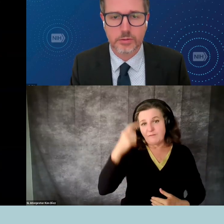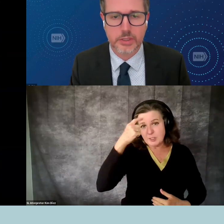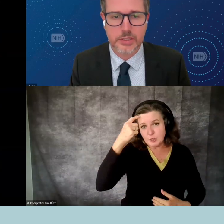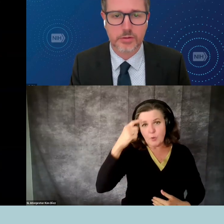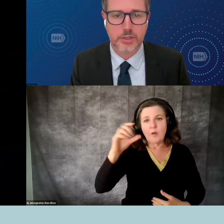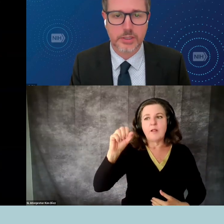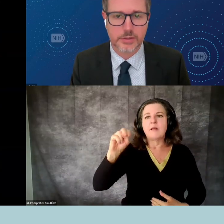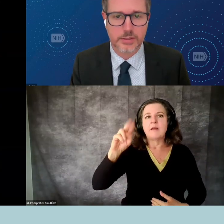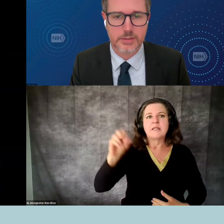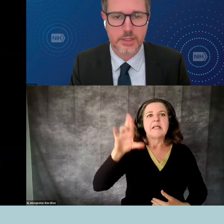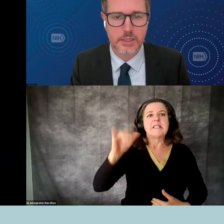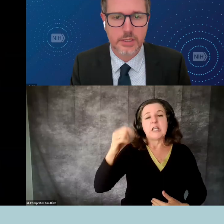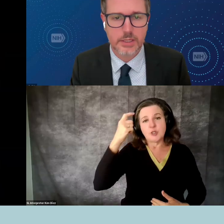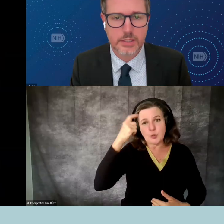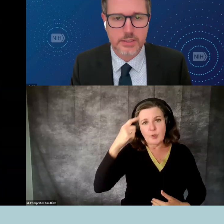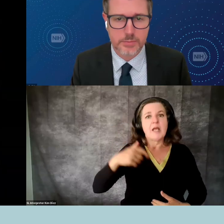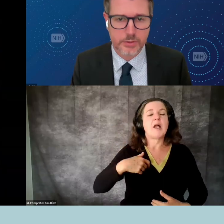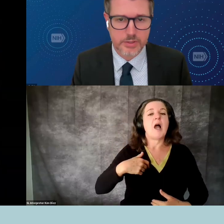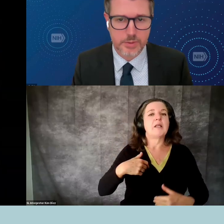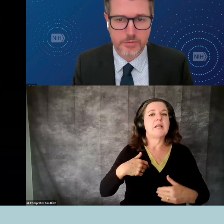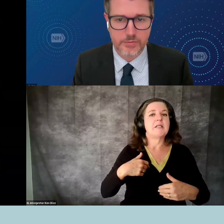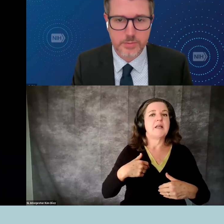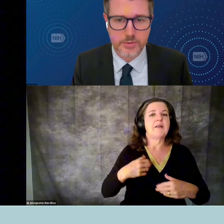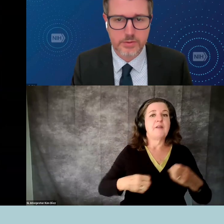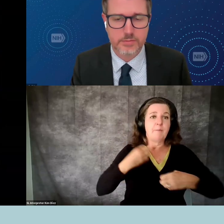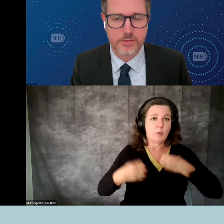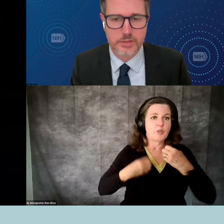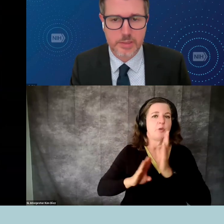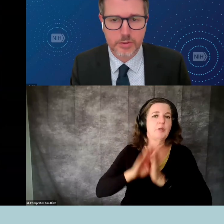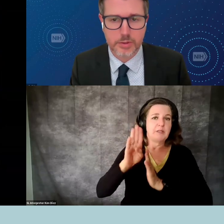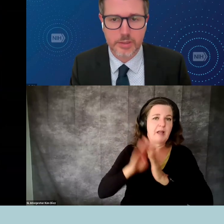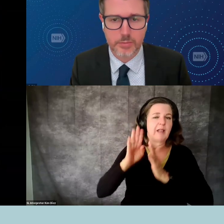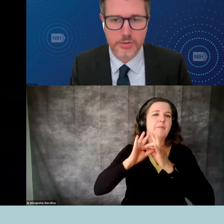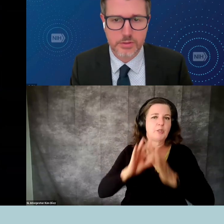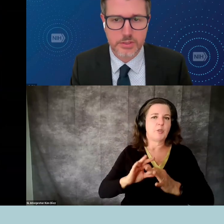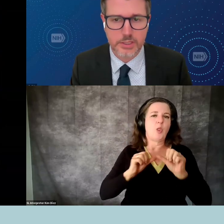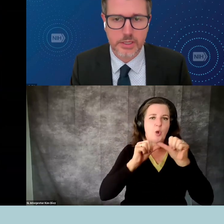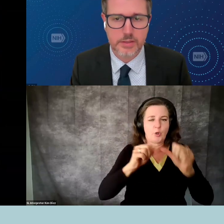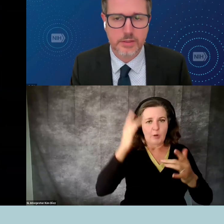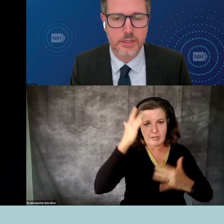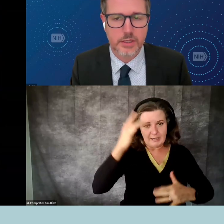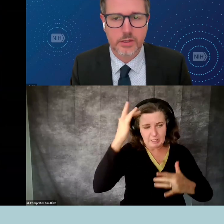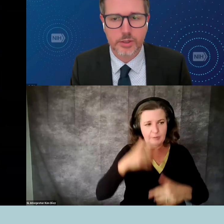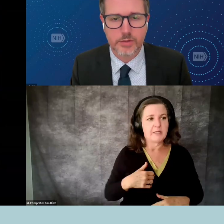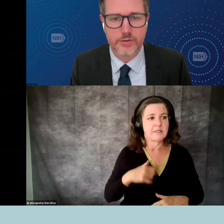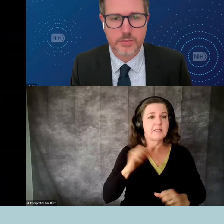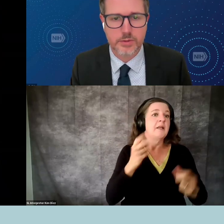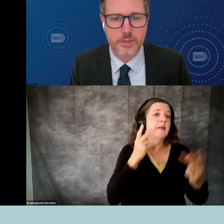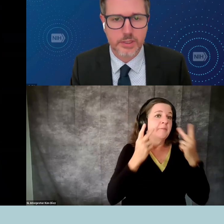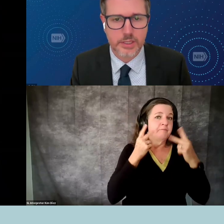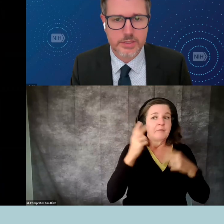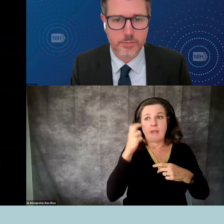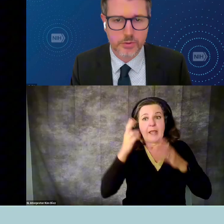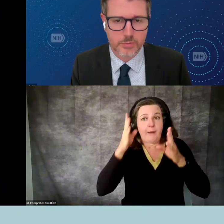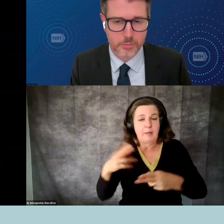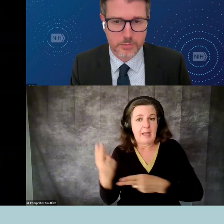or related to chronic illness. Disabilities may be visible, for example, a blind person using a cane, or invisible in the case of a person